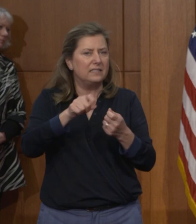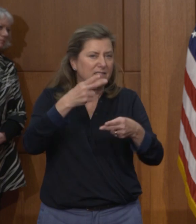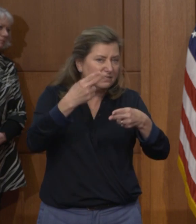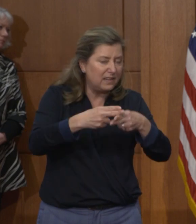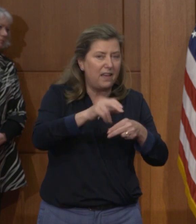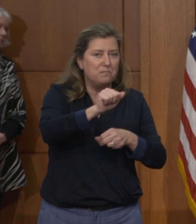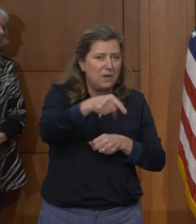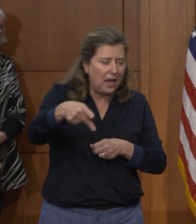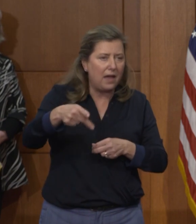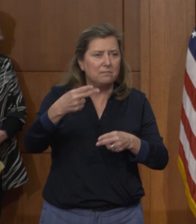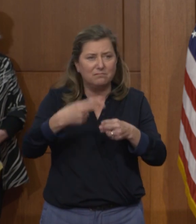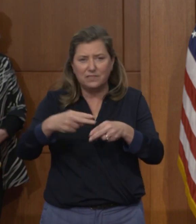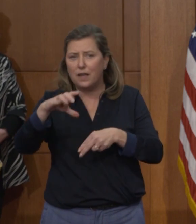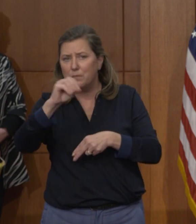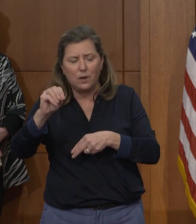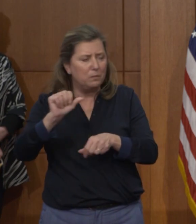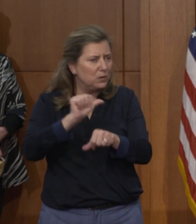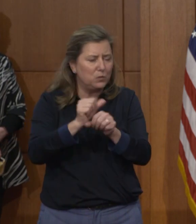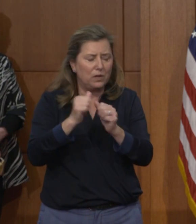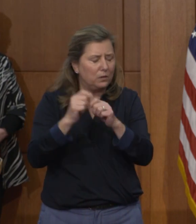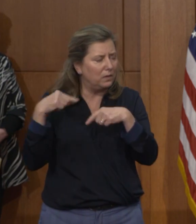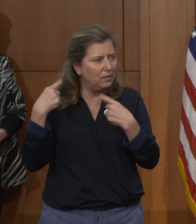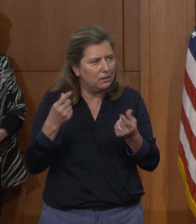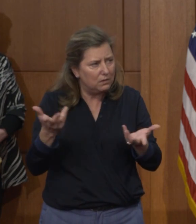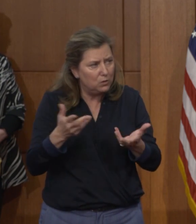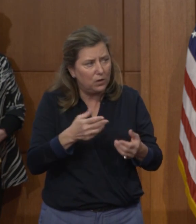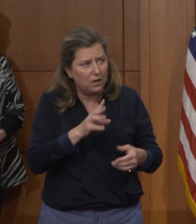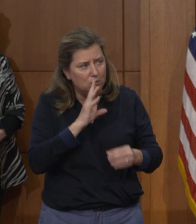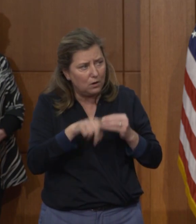They will require a human intervention and we won't be able to just do it all electronically.